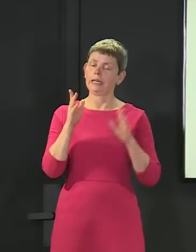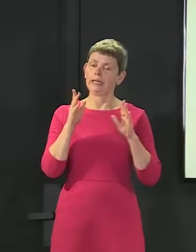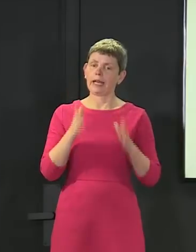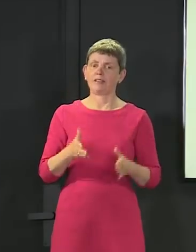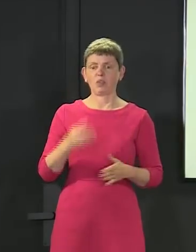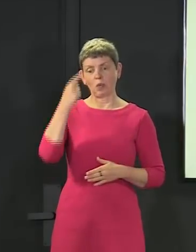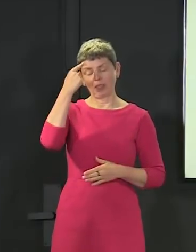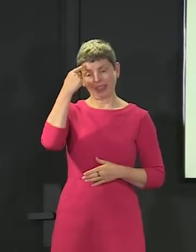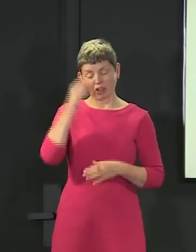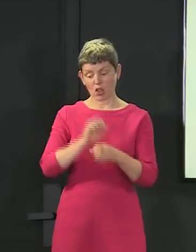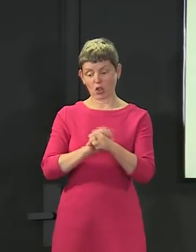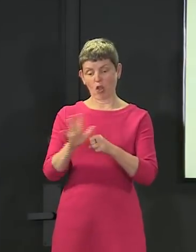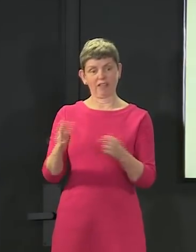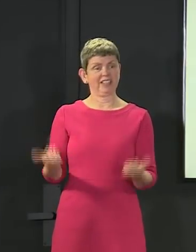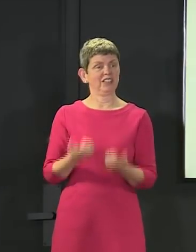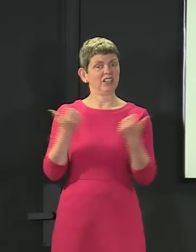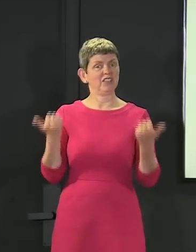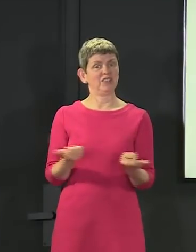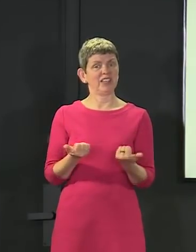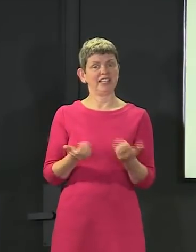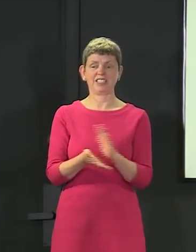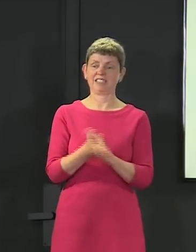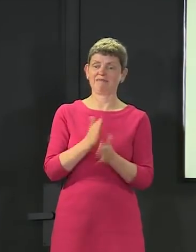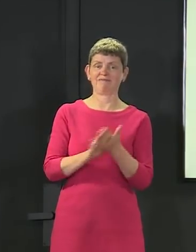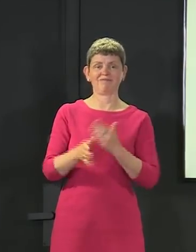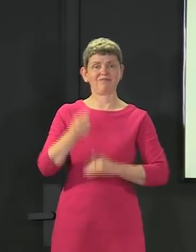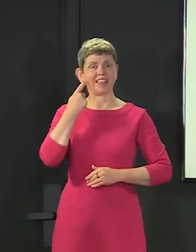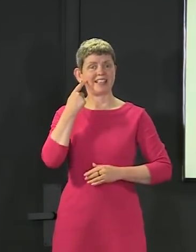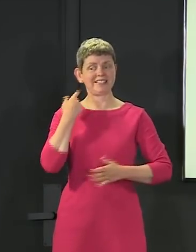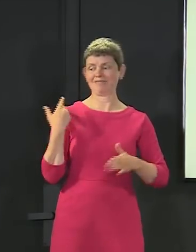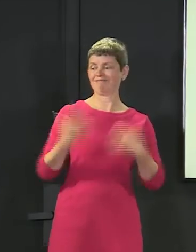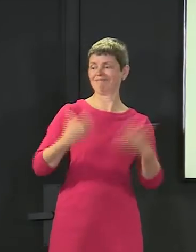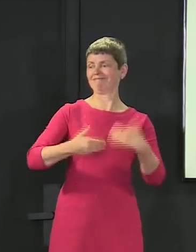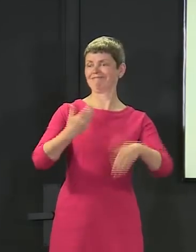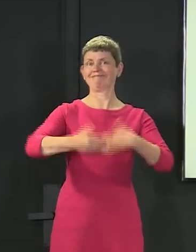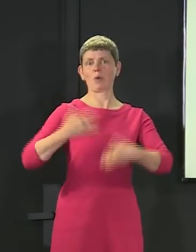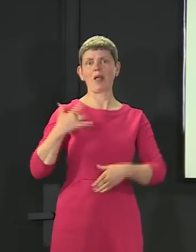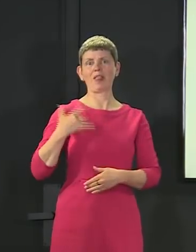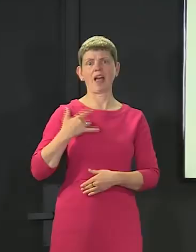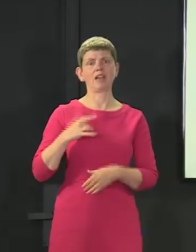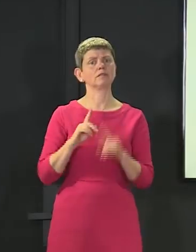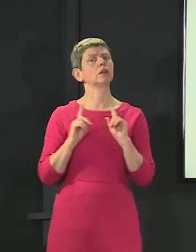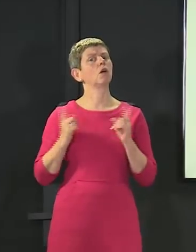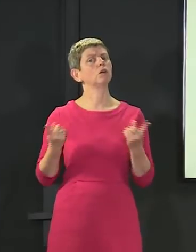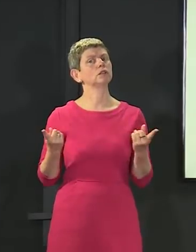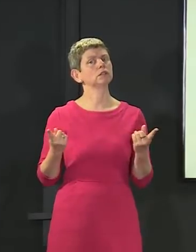i would echo that just now because the infection is still out there we're still reporting today 221